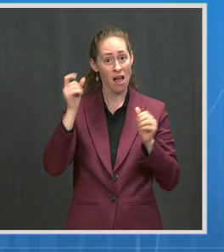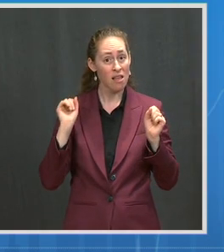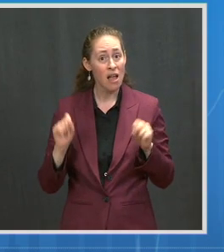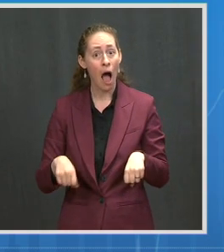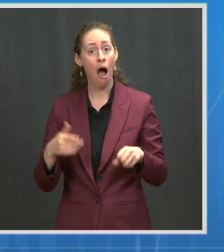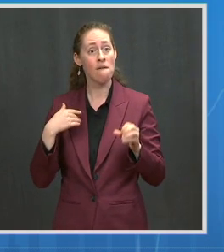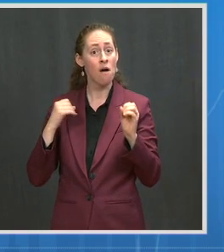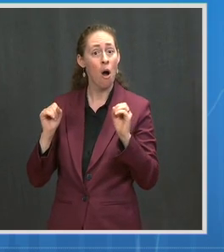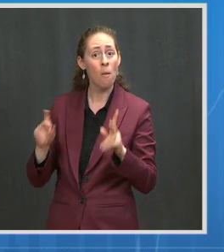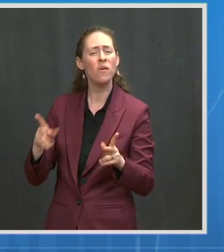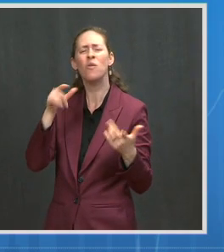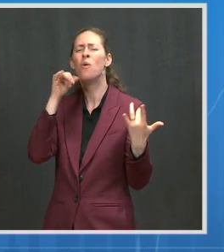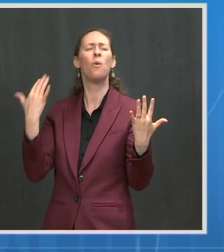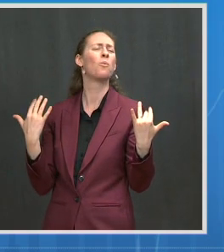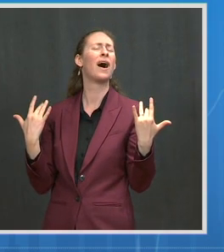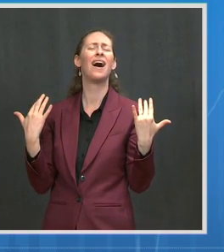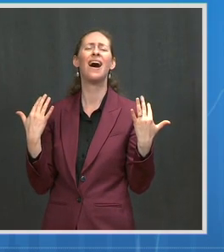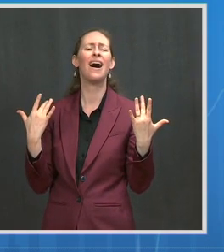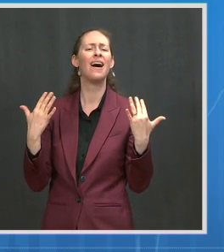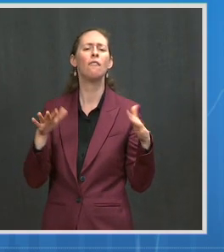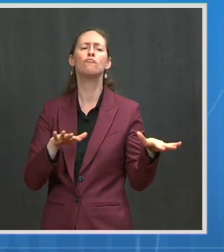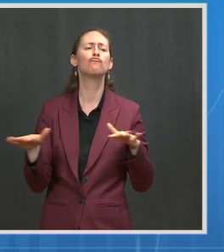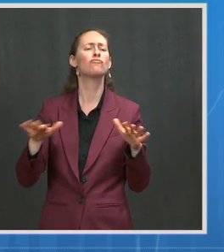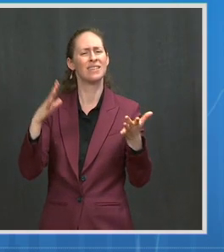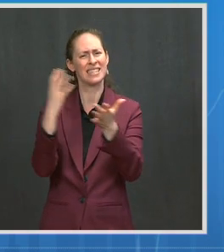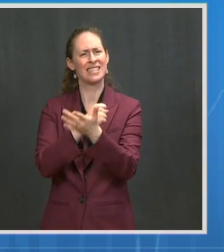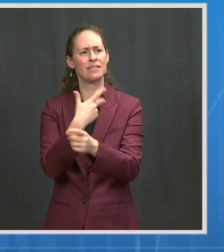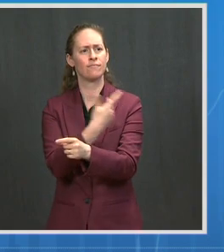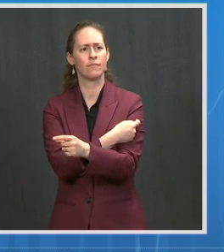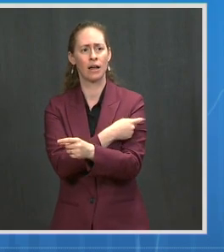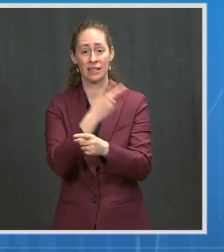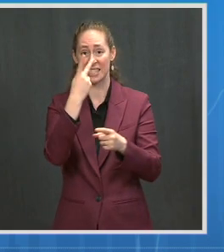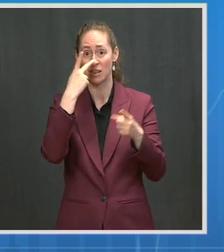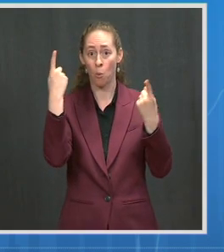Because we've seen the devastation that these variants can cause in other countries,